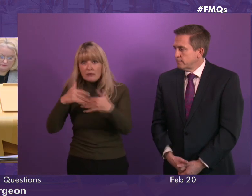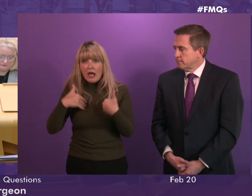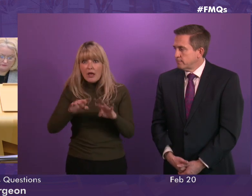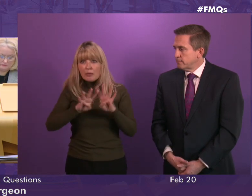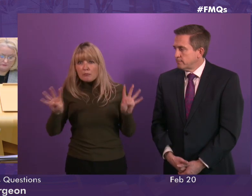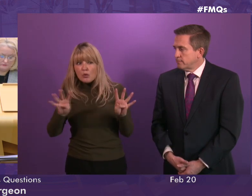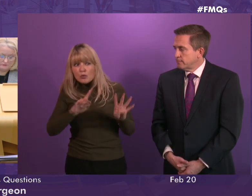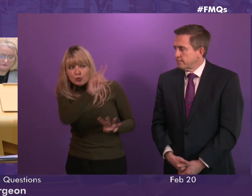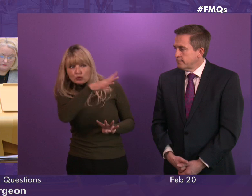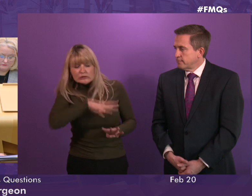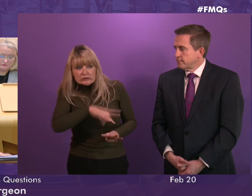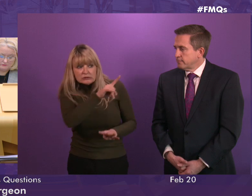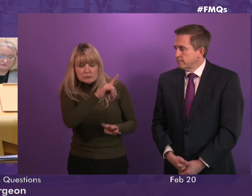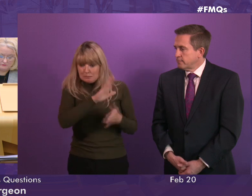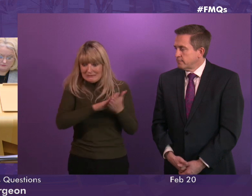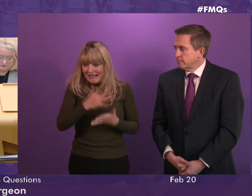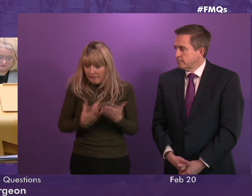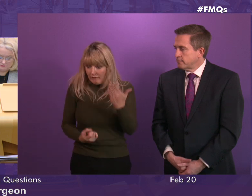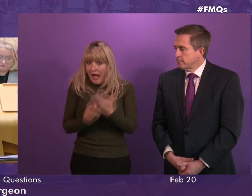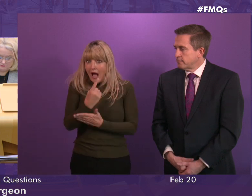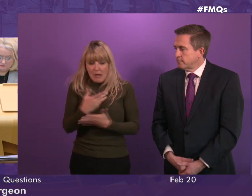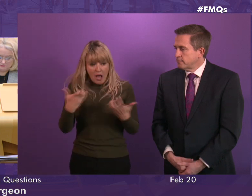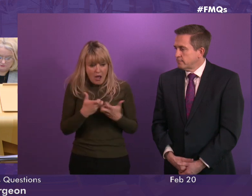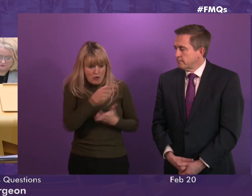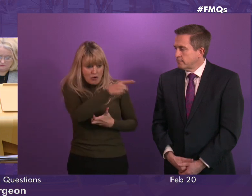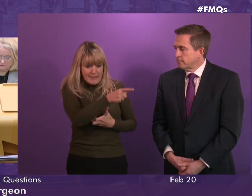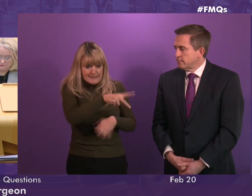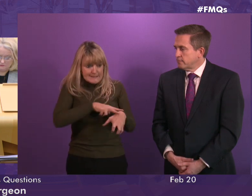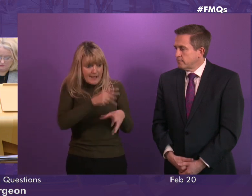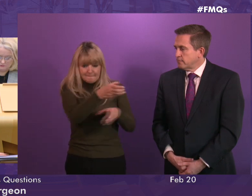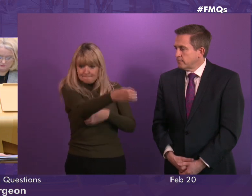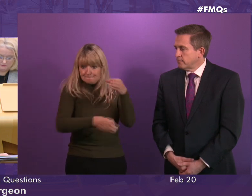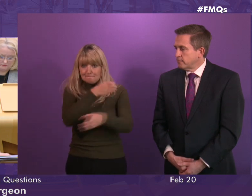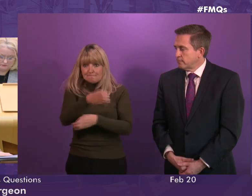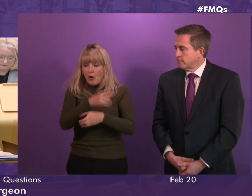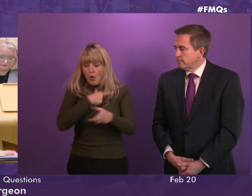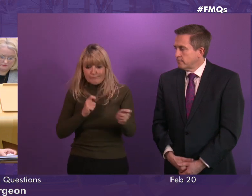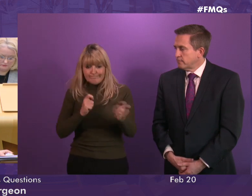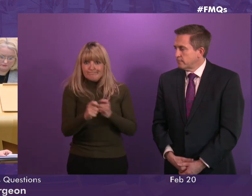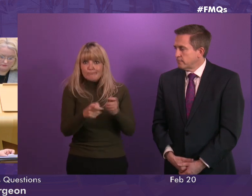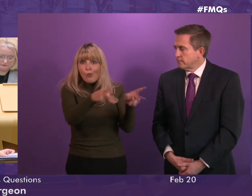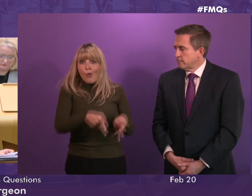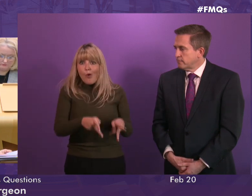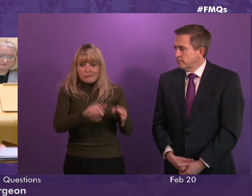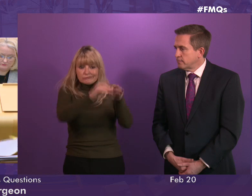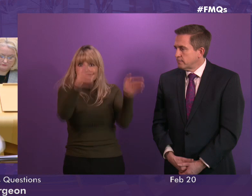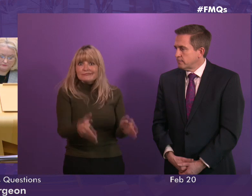would be required to redeploy resources in the event of a serious outbreak of coronavirus.